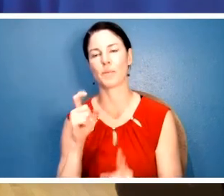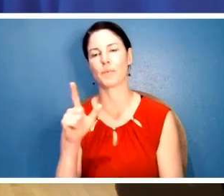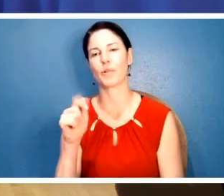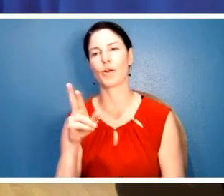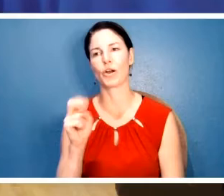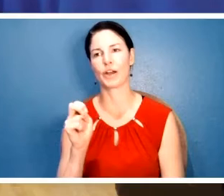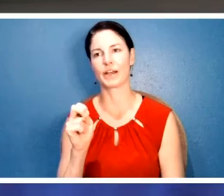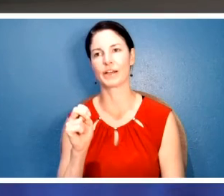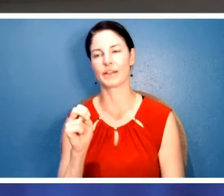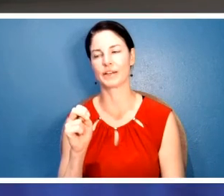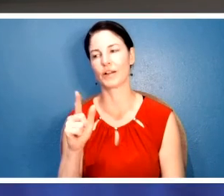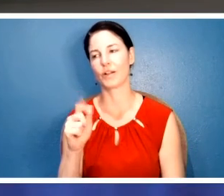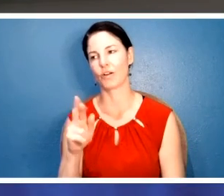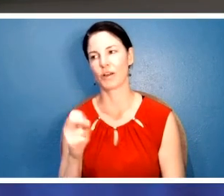Okay wonderful so.